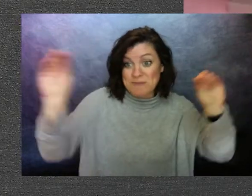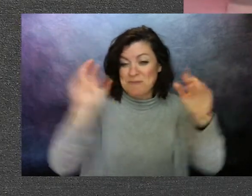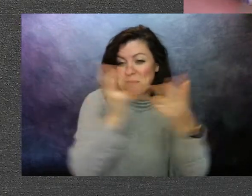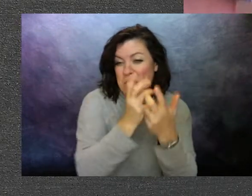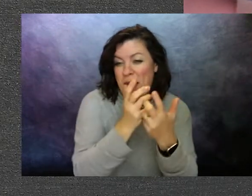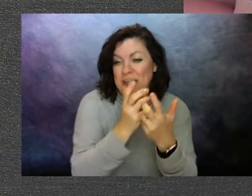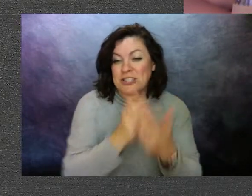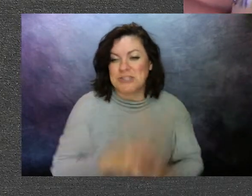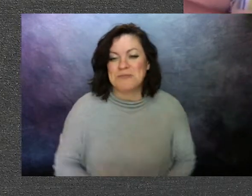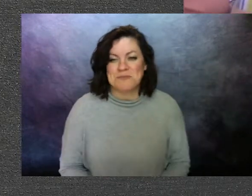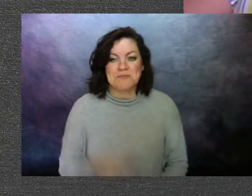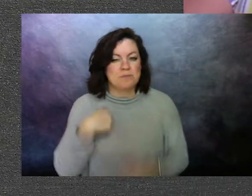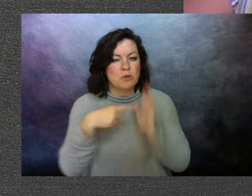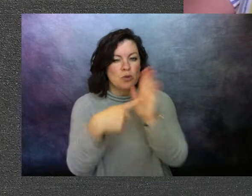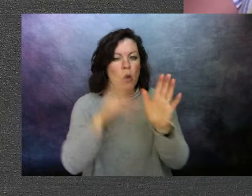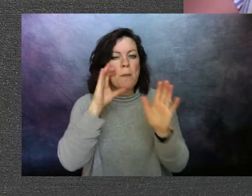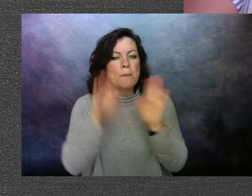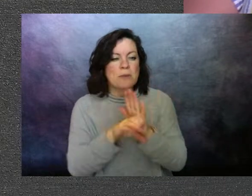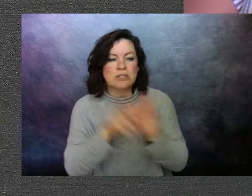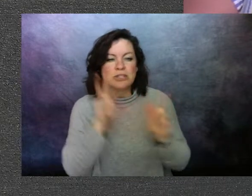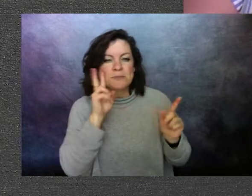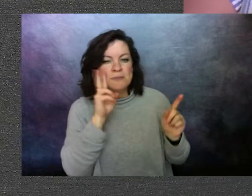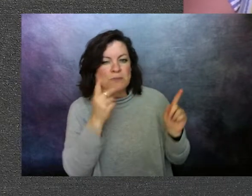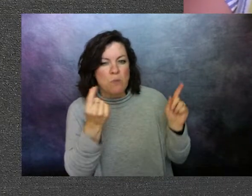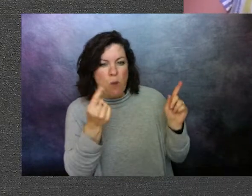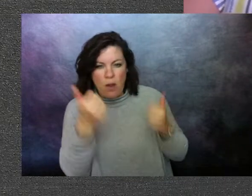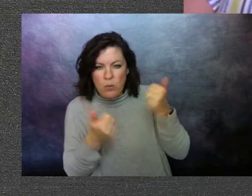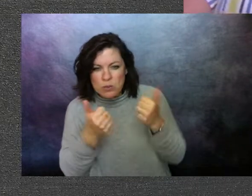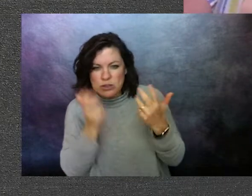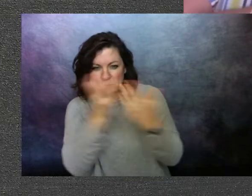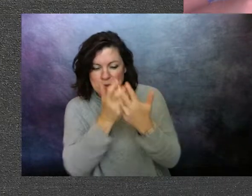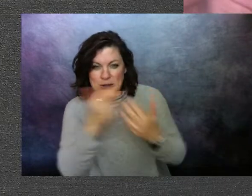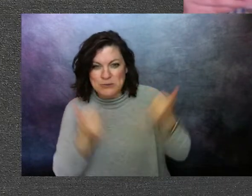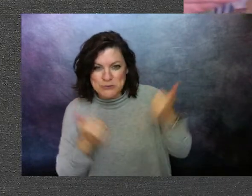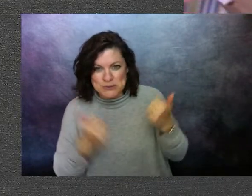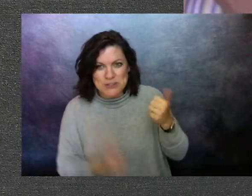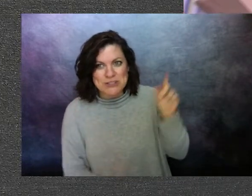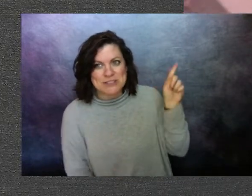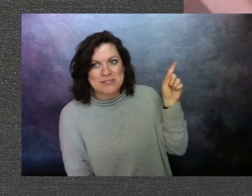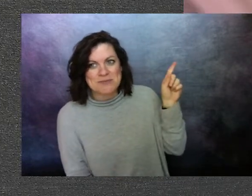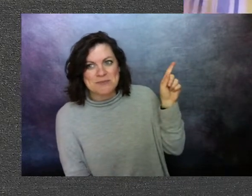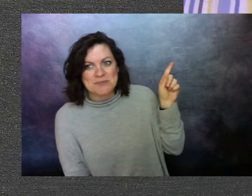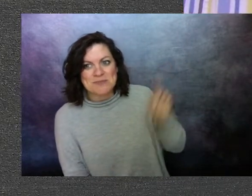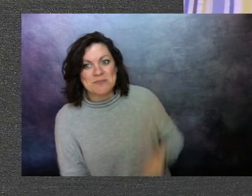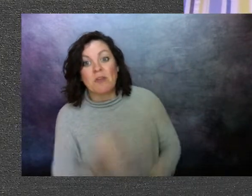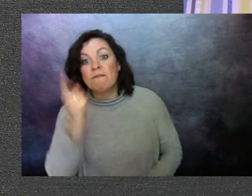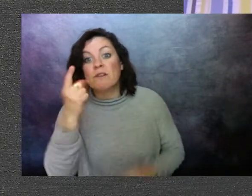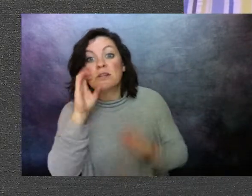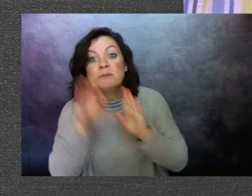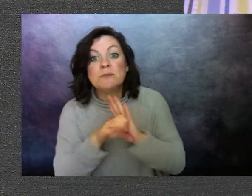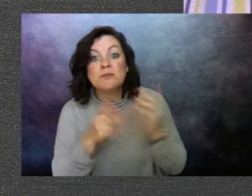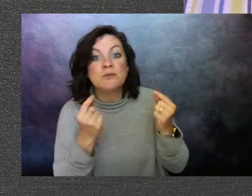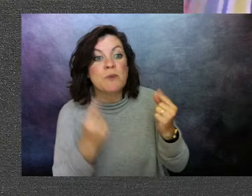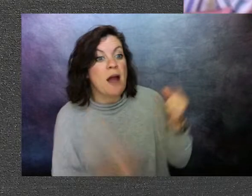So, I'm gonna pull one out and I'm gonna show you the picture and we're gonna see if you can decide what season it is. So, here is the first picture.